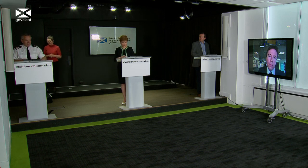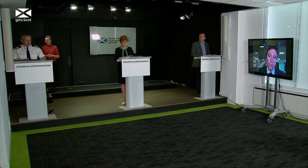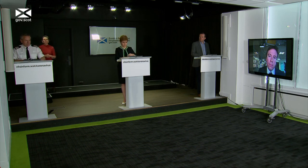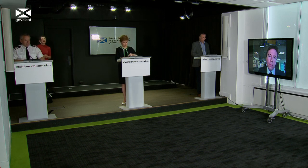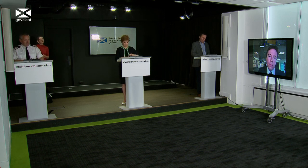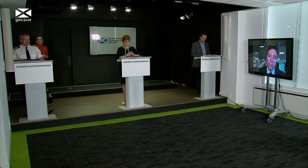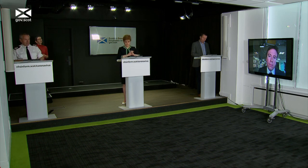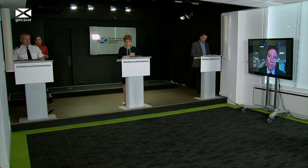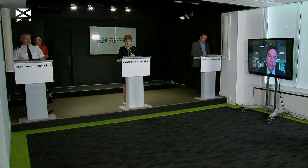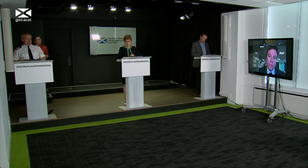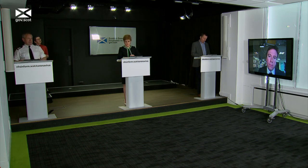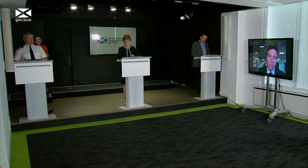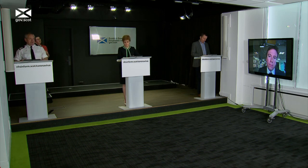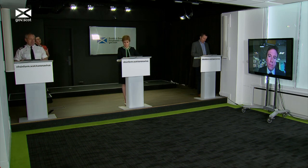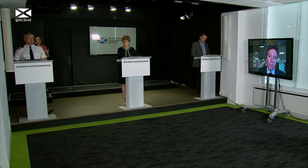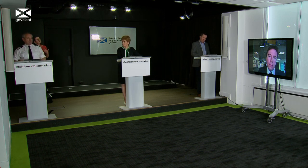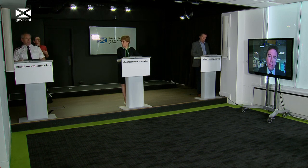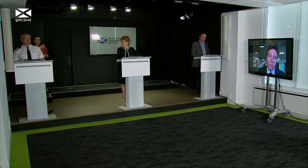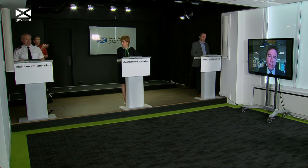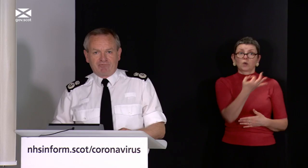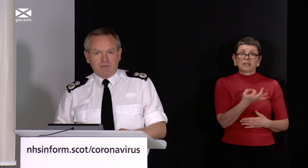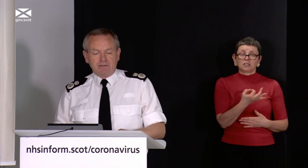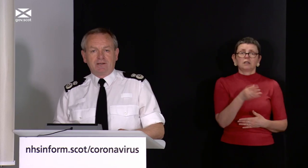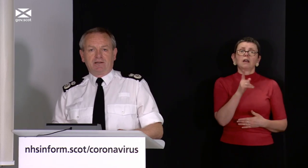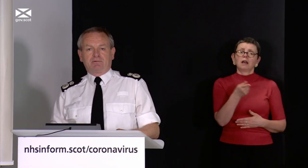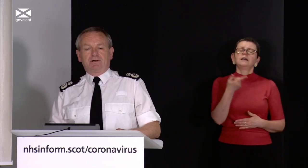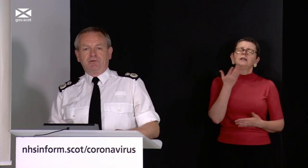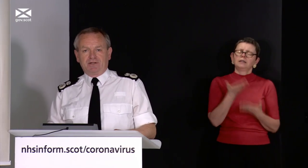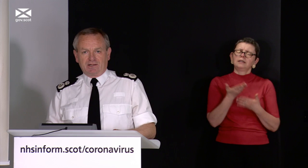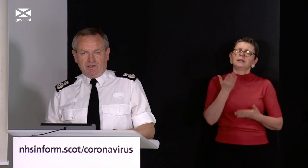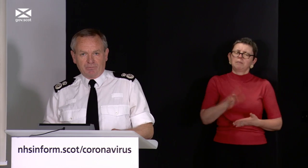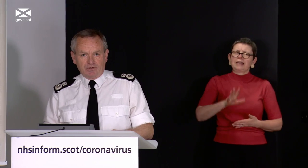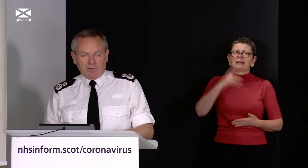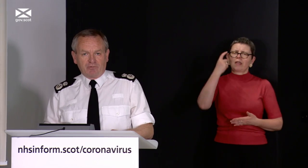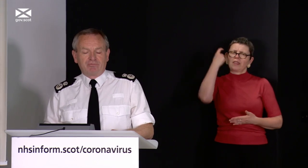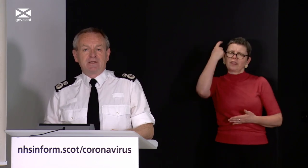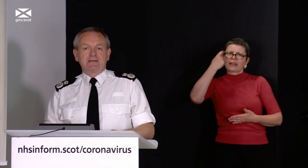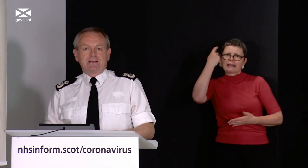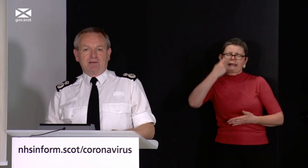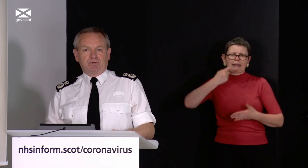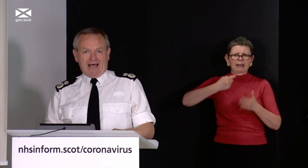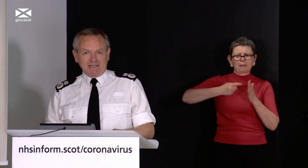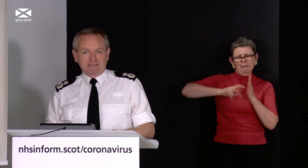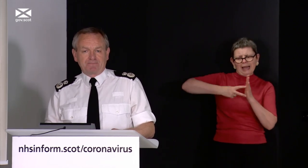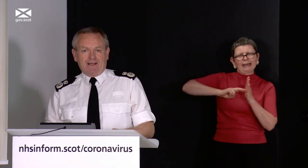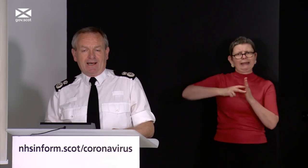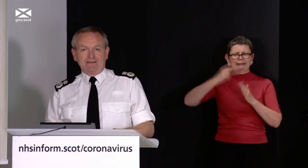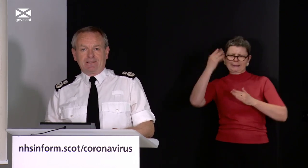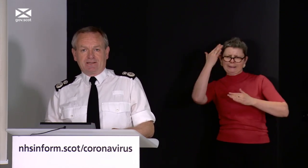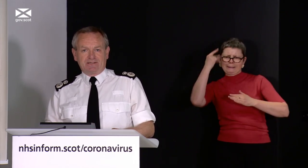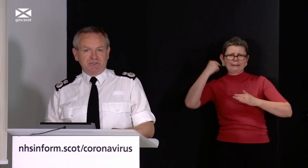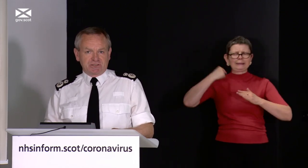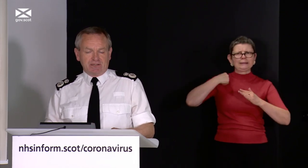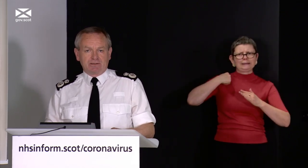Thank you for that. Yes absolutely, we have been undertaking a number of plans and contingency